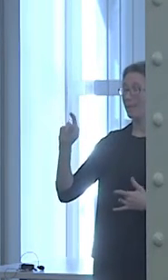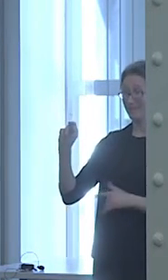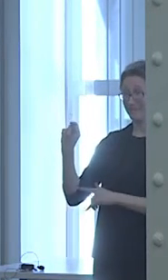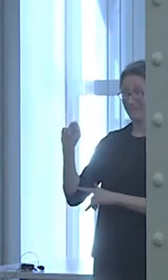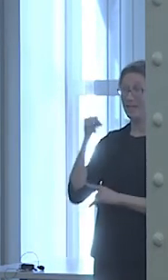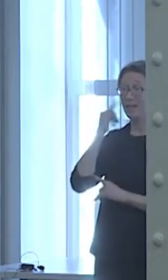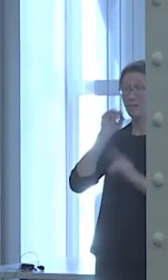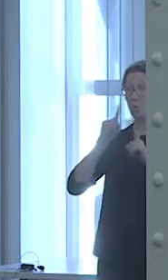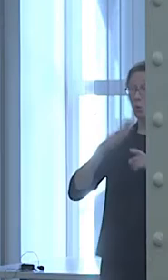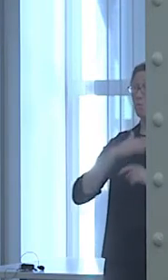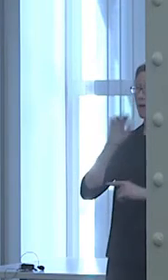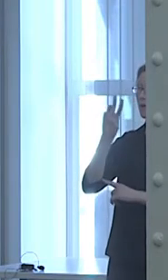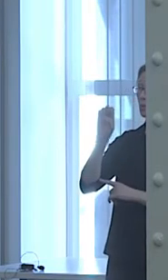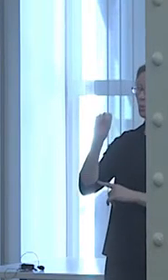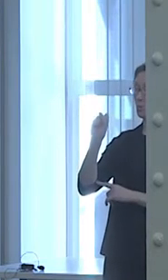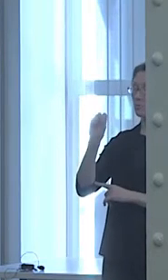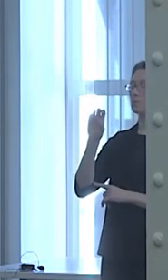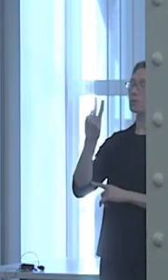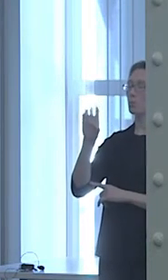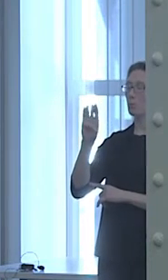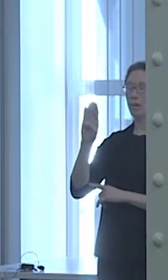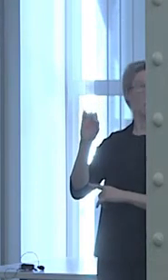www.jessicagimeno.com, you can sign up